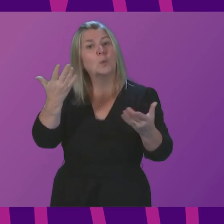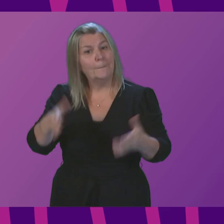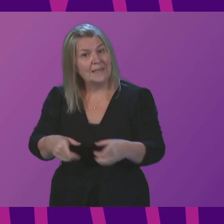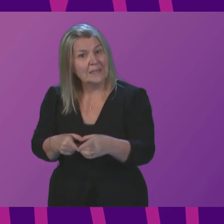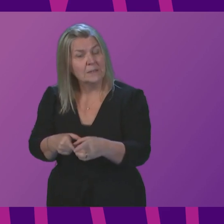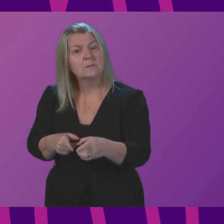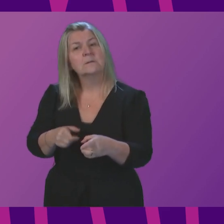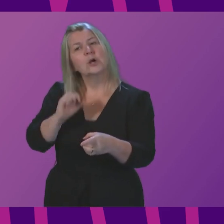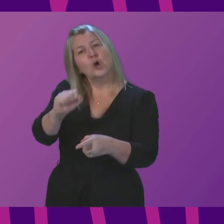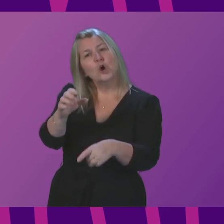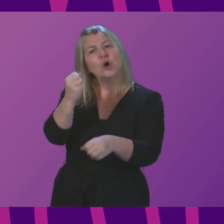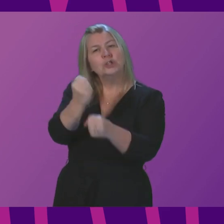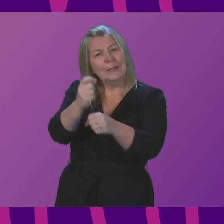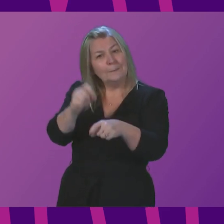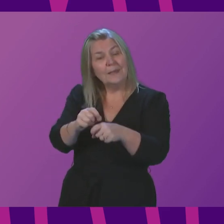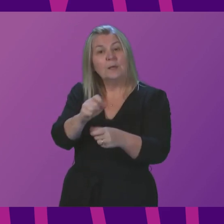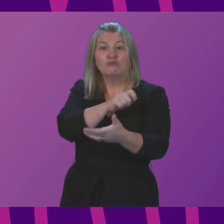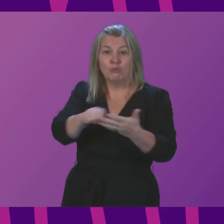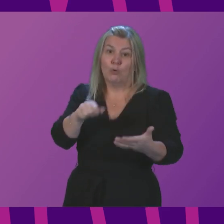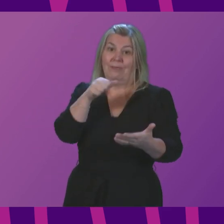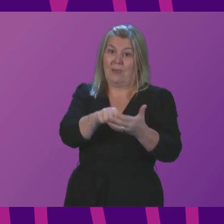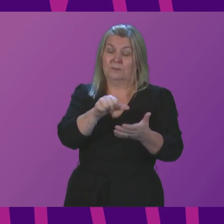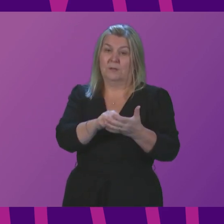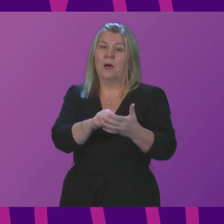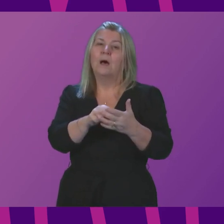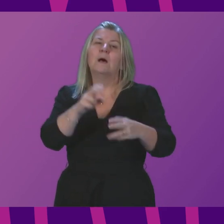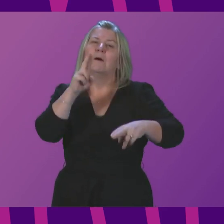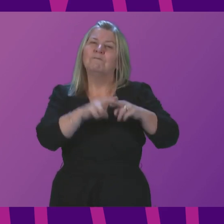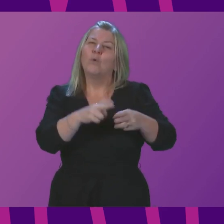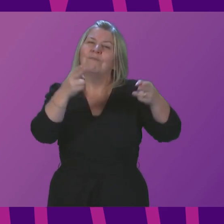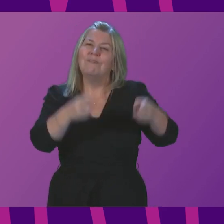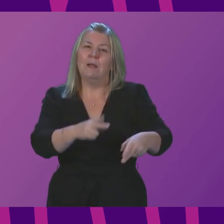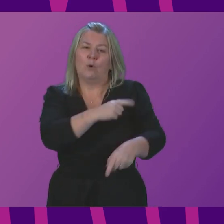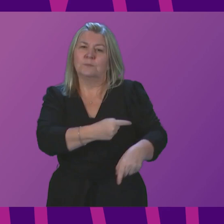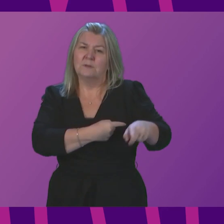wrote to NHS Forth Valley and was advised that it could not treat her, as “they do not support Long Covid”.